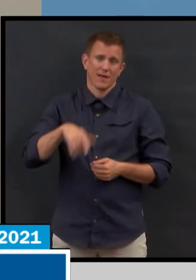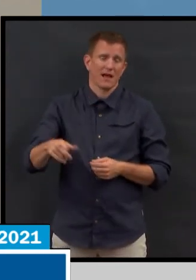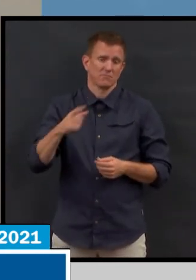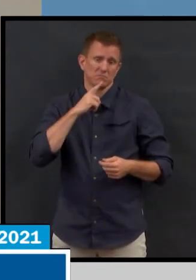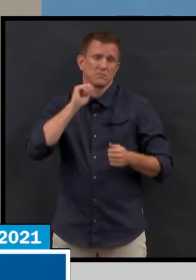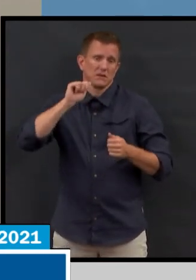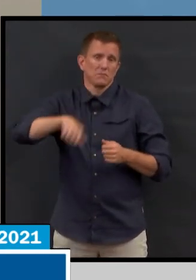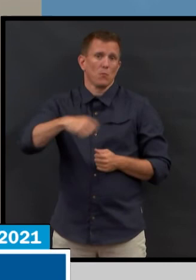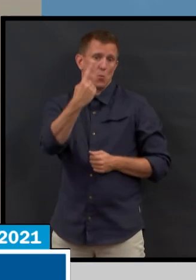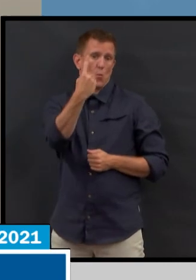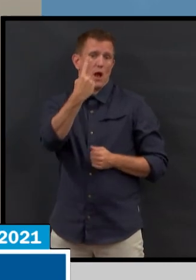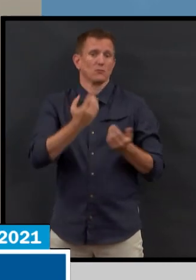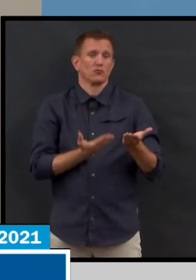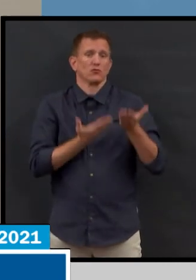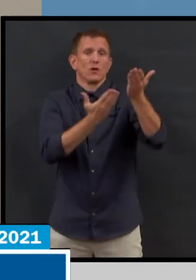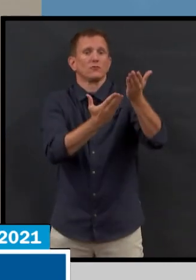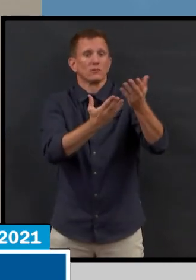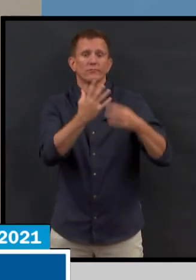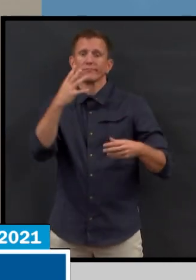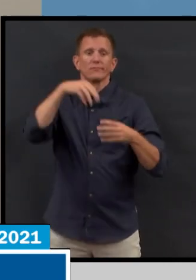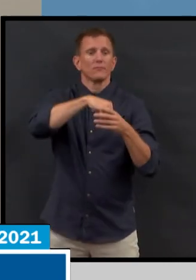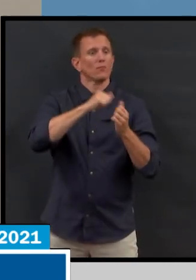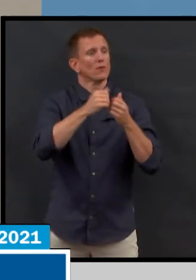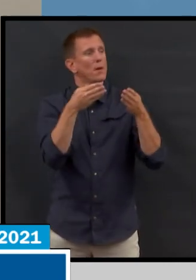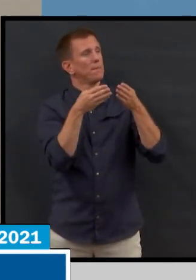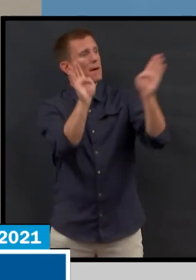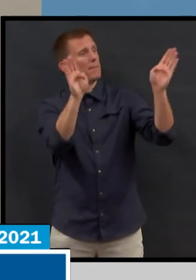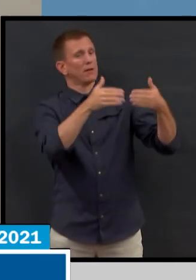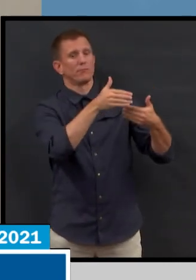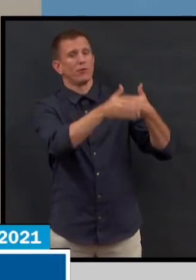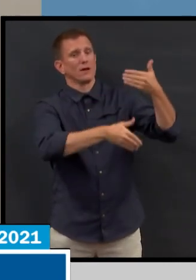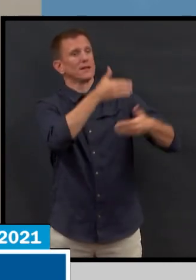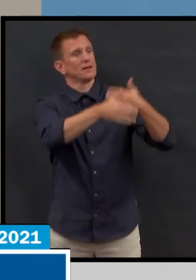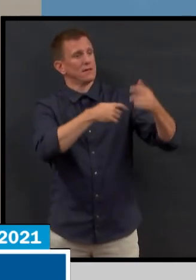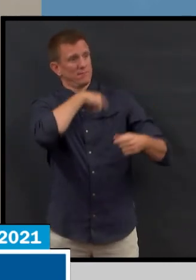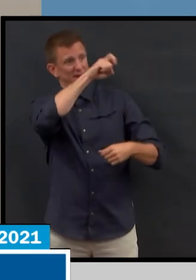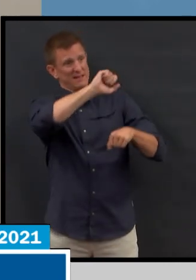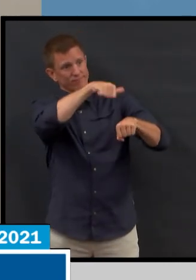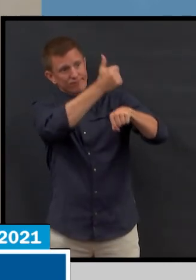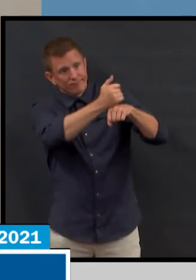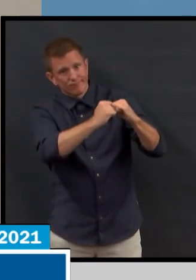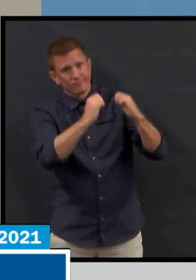public process that we have in place but that is currently not planned and as for